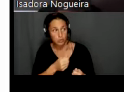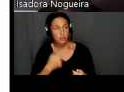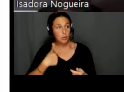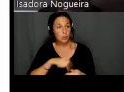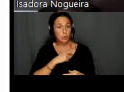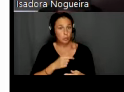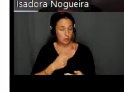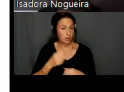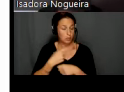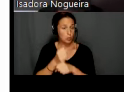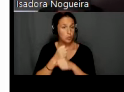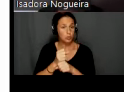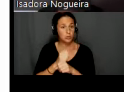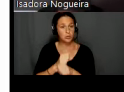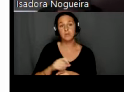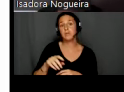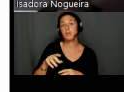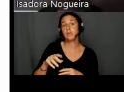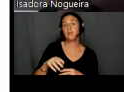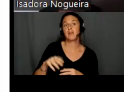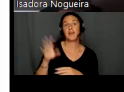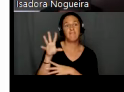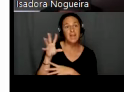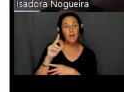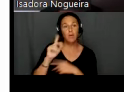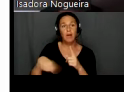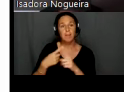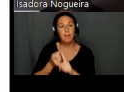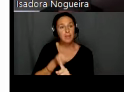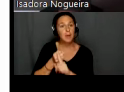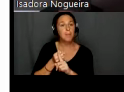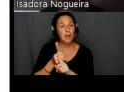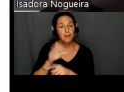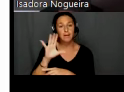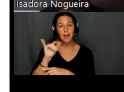videos about the impacts of climate change on the lives of California residents.